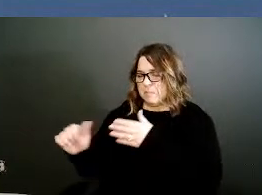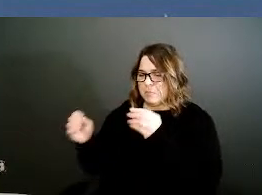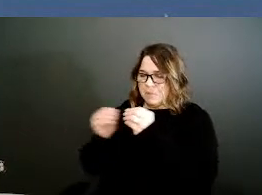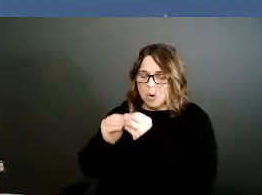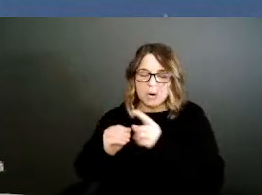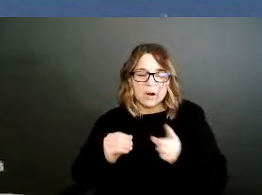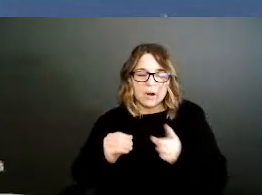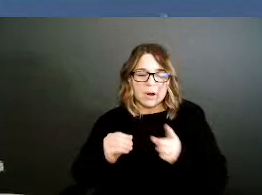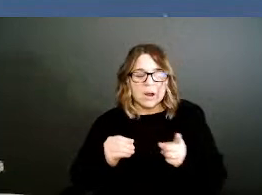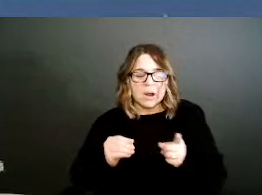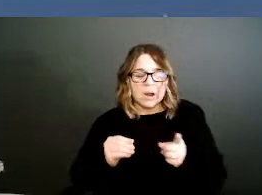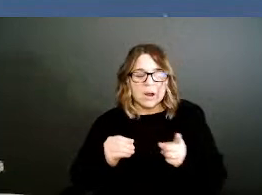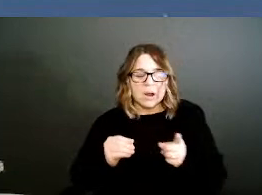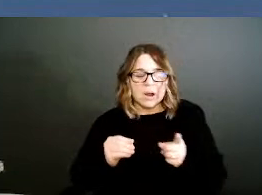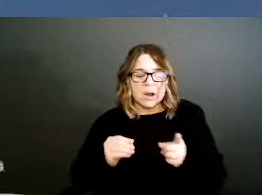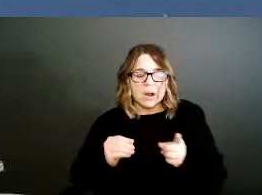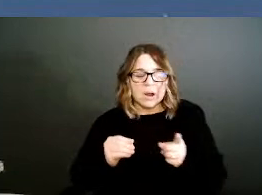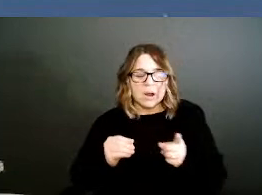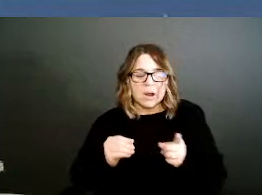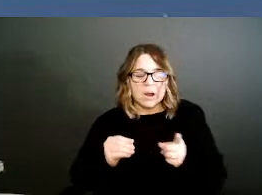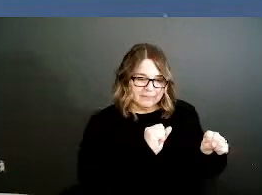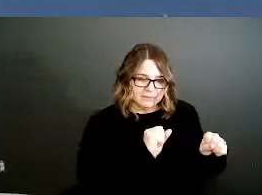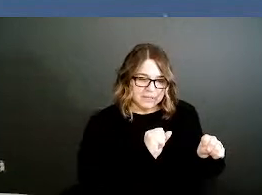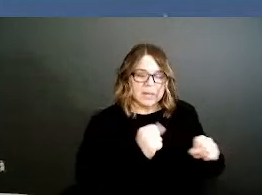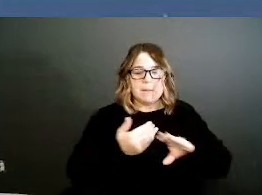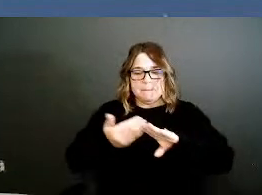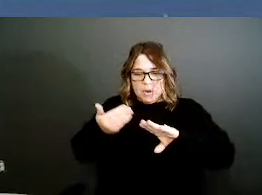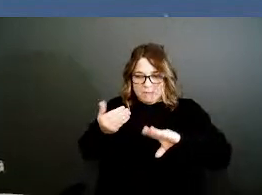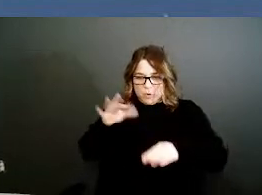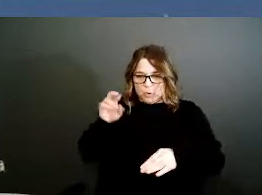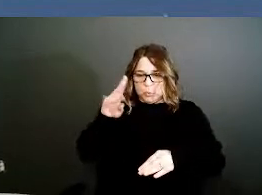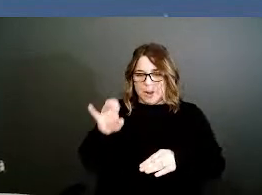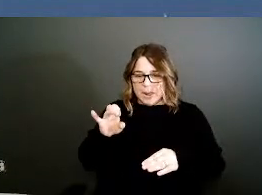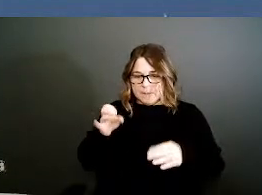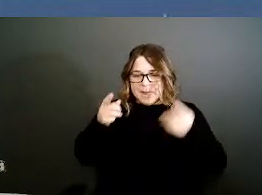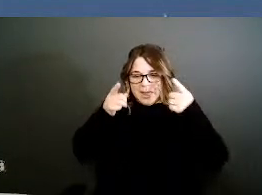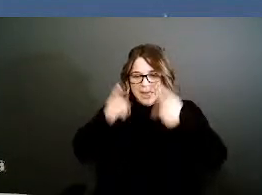AND NOT JUST A REACTIVE INVESTMENT LIKE THE POLICE. WE NEED TO INVEST IN SAFETY AND SECURITY BEFORE CRIMES HAPPEN